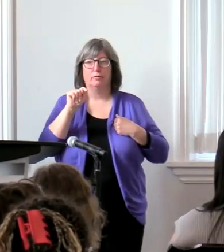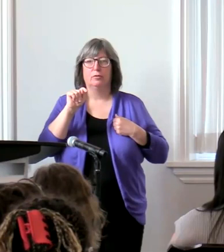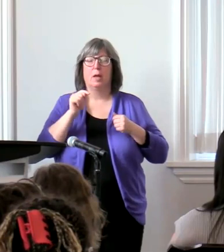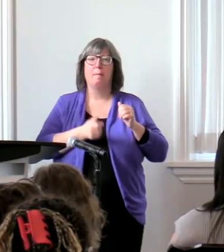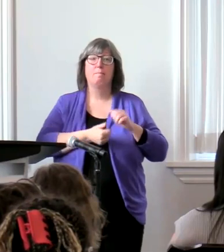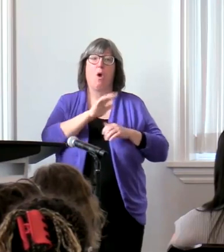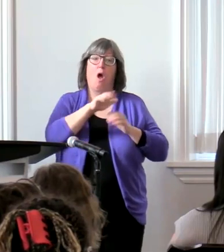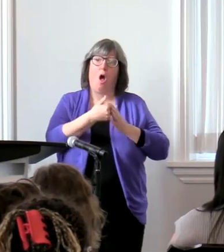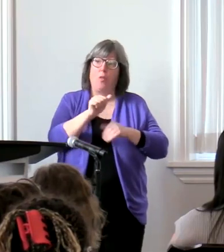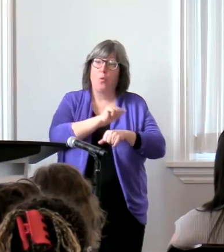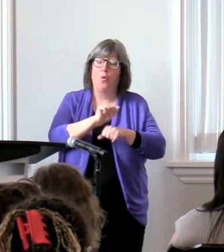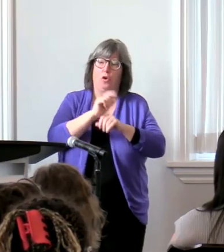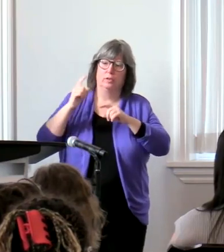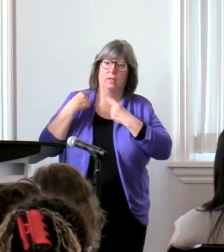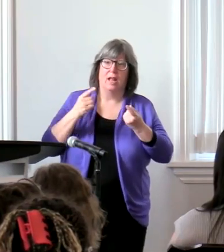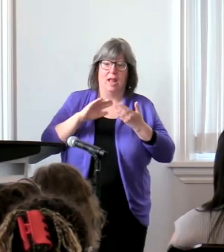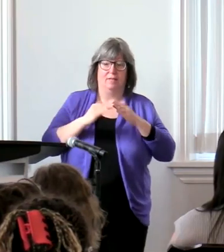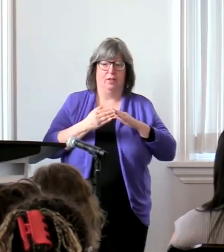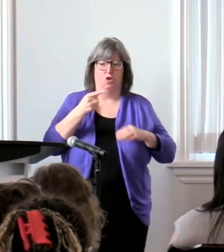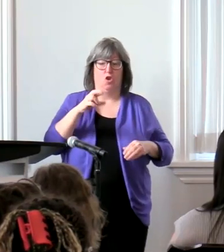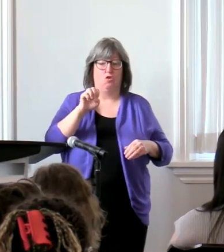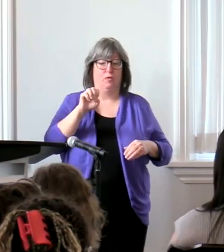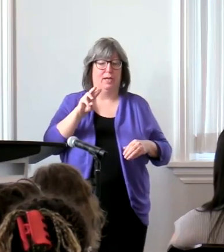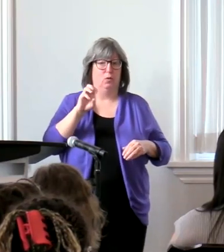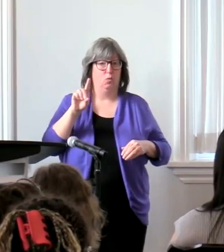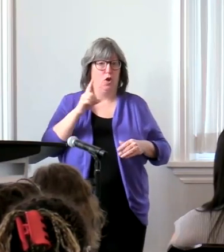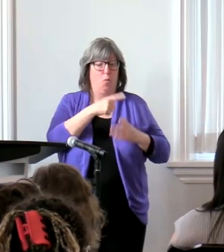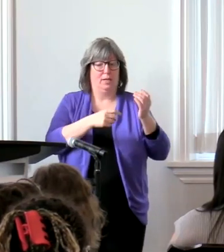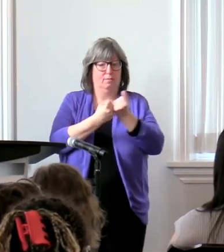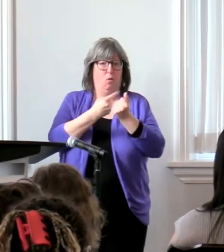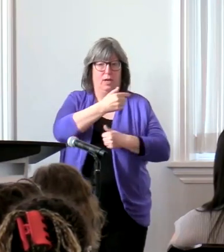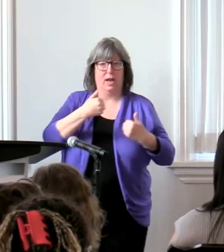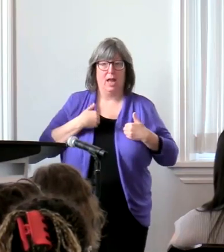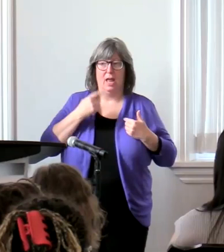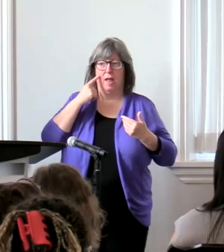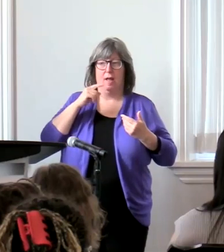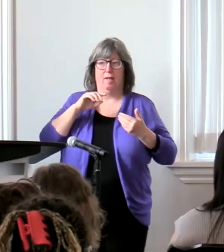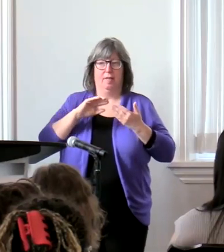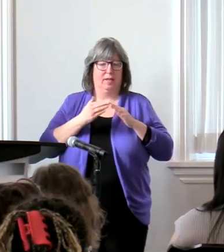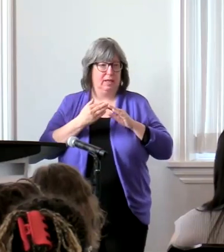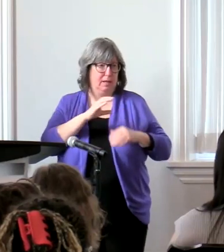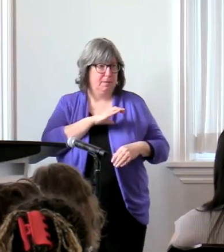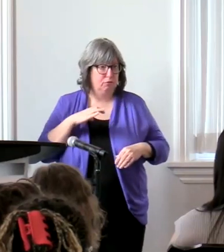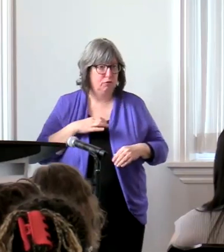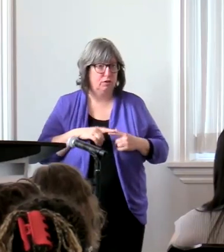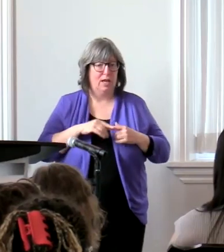all the work done that the support he has with the Village of Greenwood and the support he has from the commission and the county.